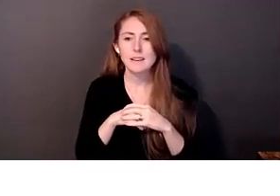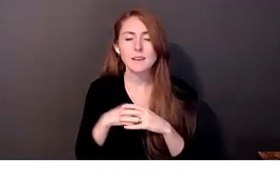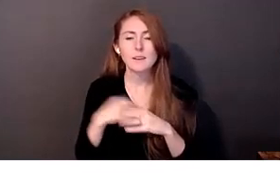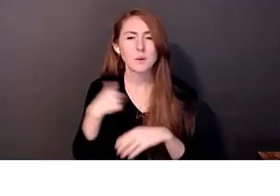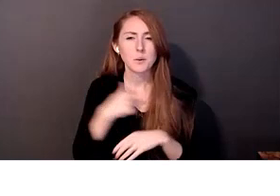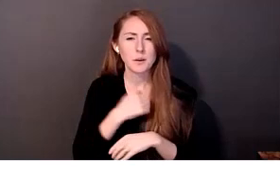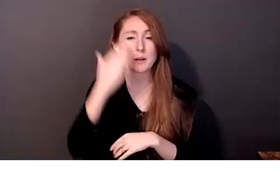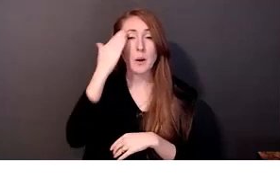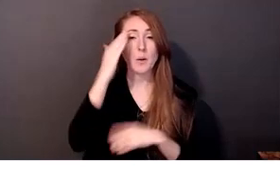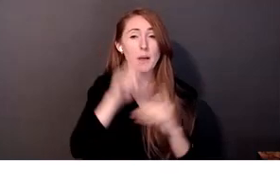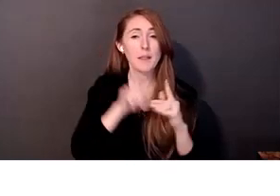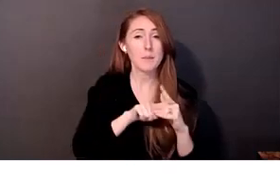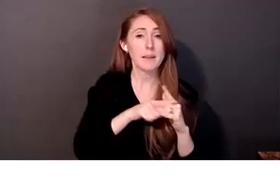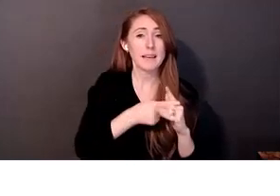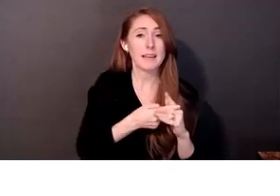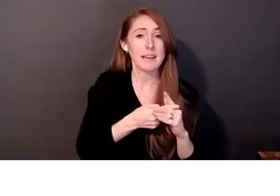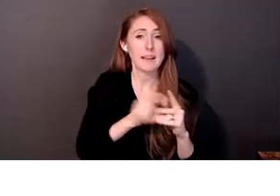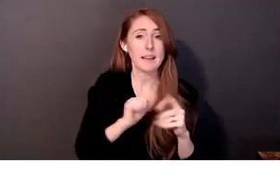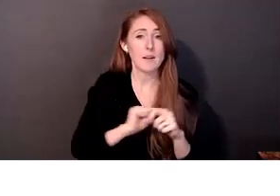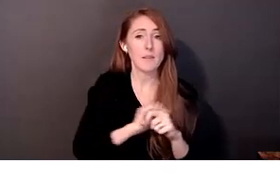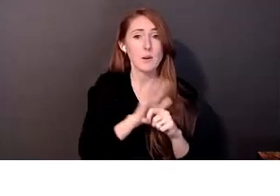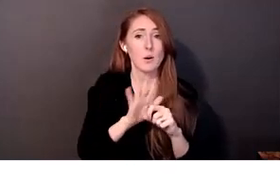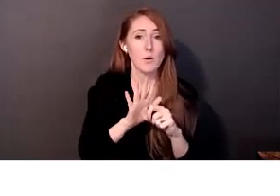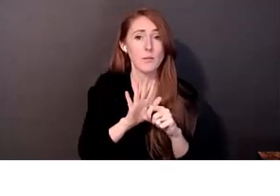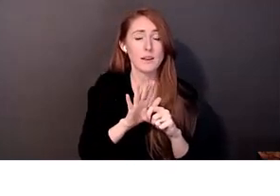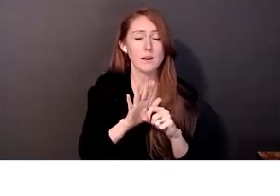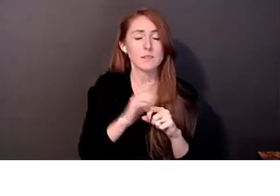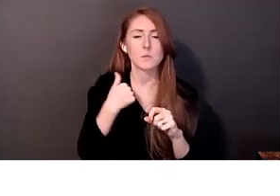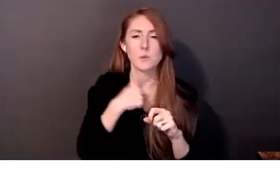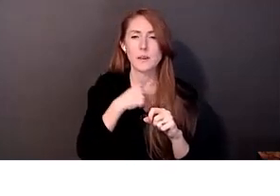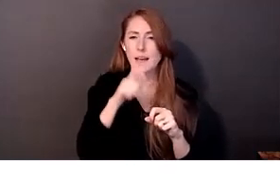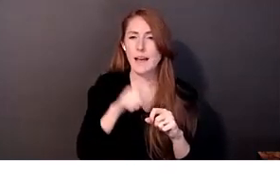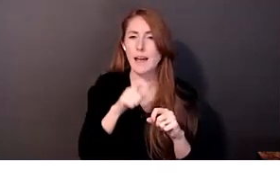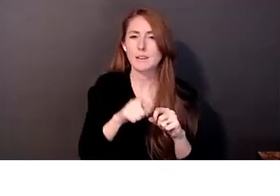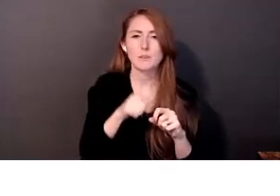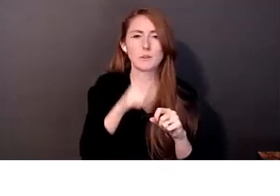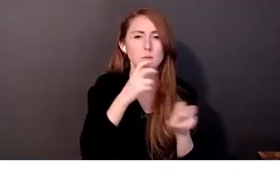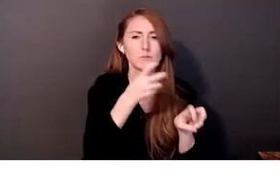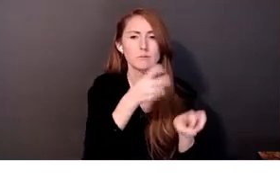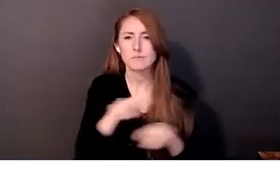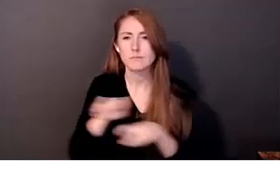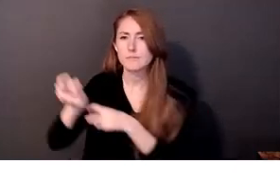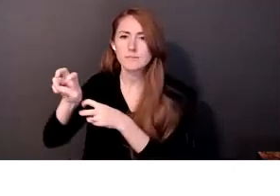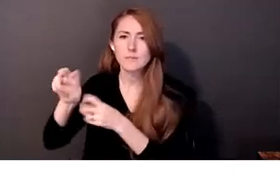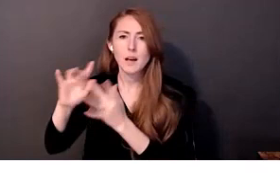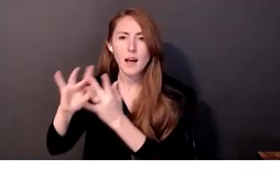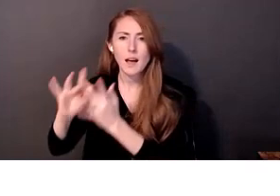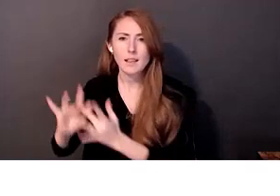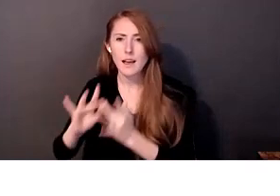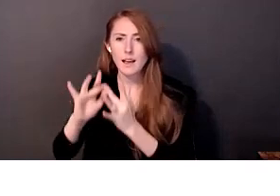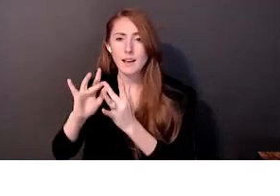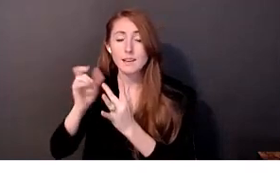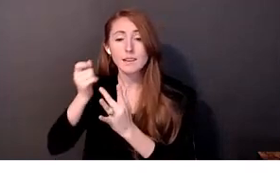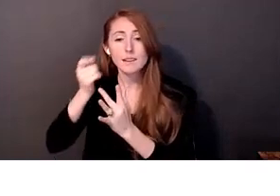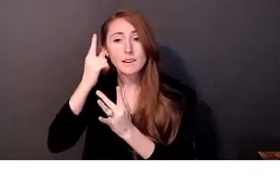we needed to move to online. At the same time we lost physical contact and all